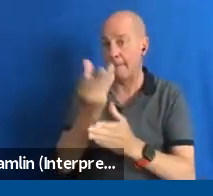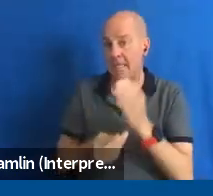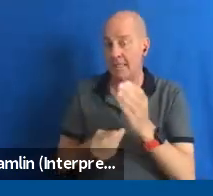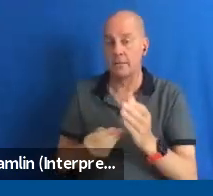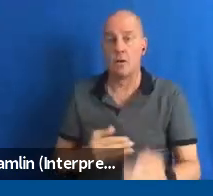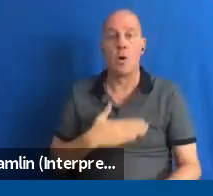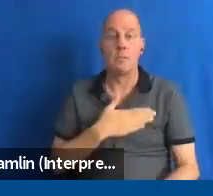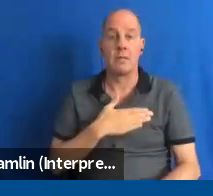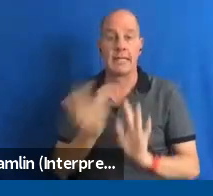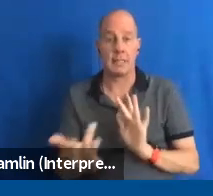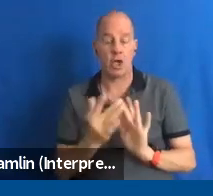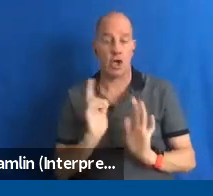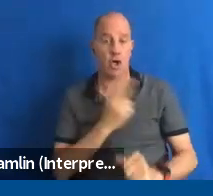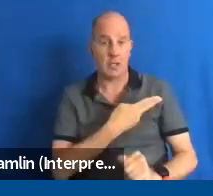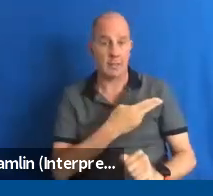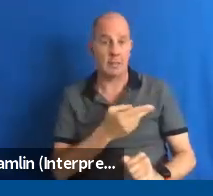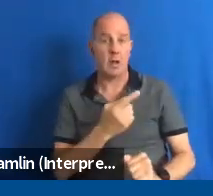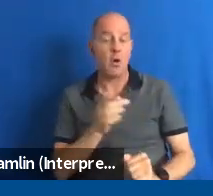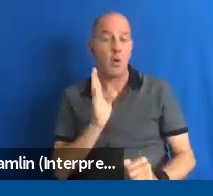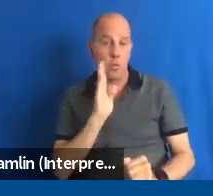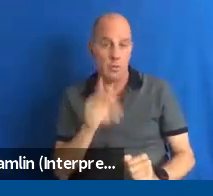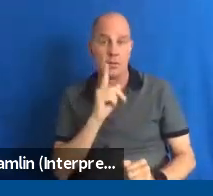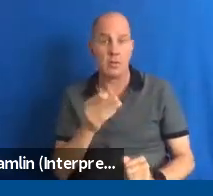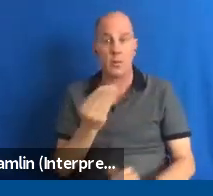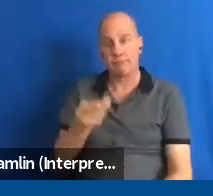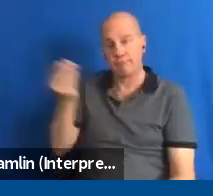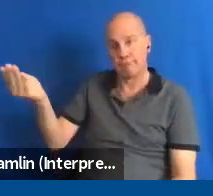reach out to us and we can make sure that we pass it along to the right group and